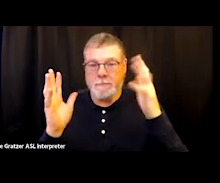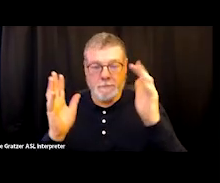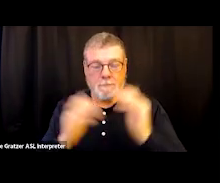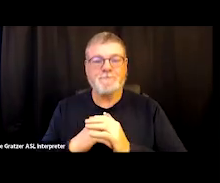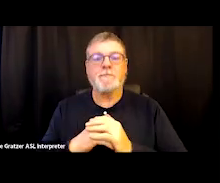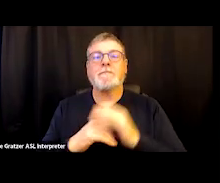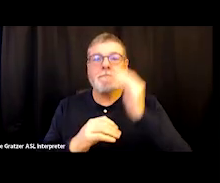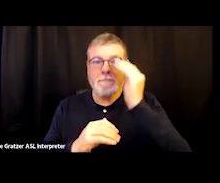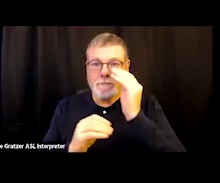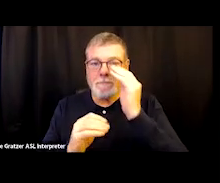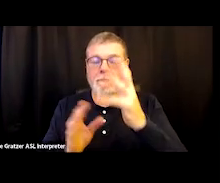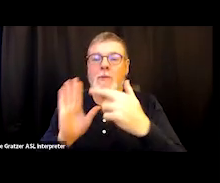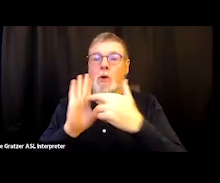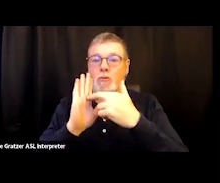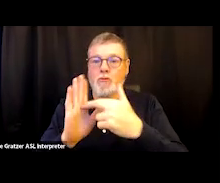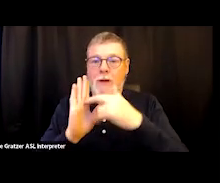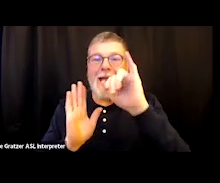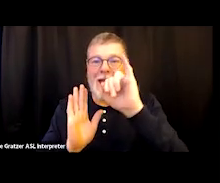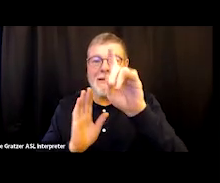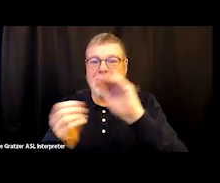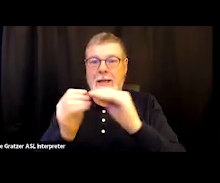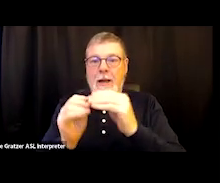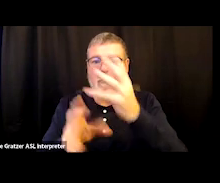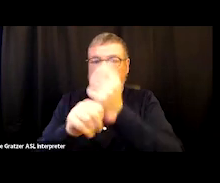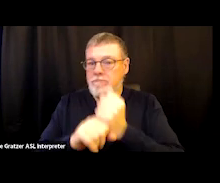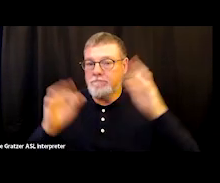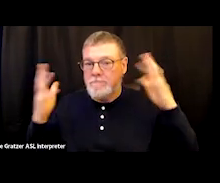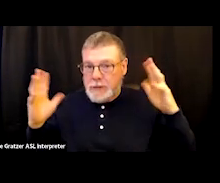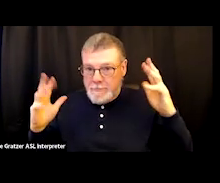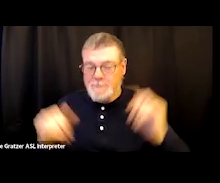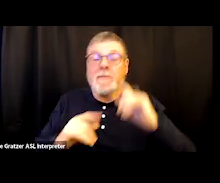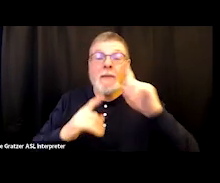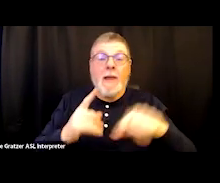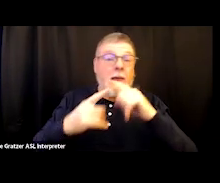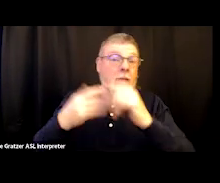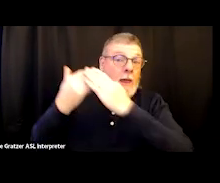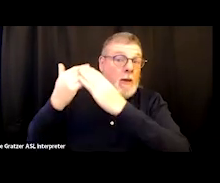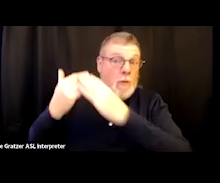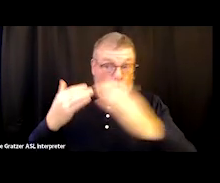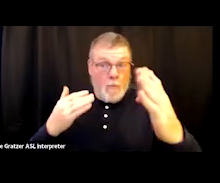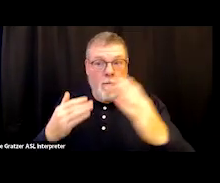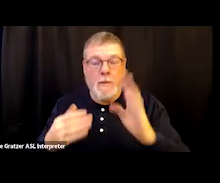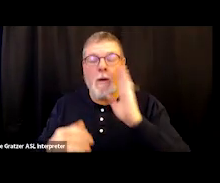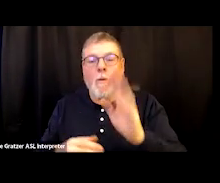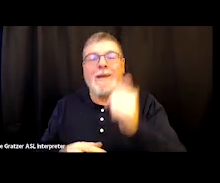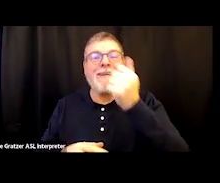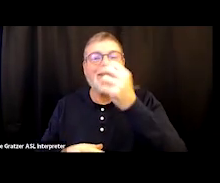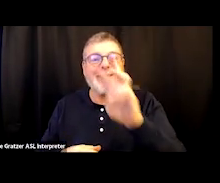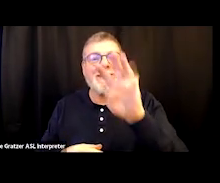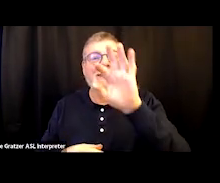just to get your representative ID number. And then going forward, you'll do the 1696